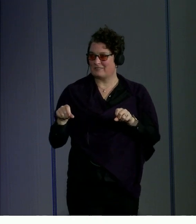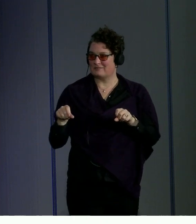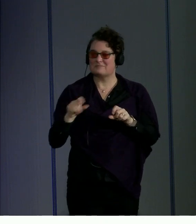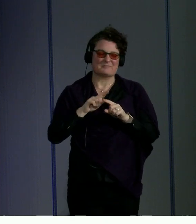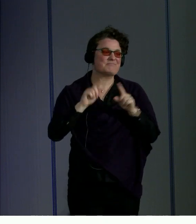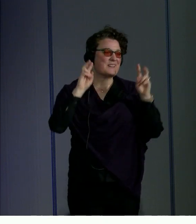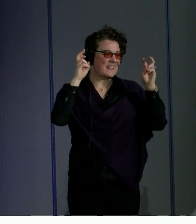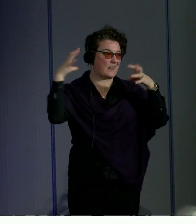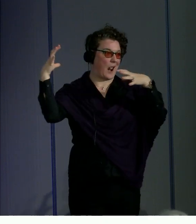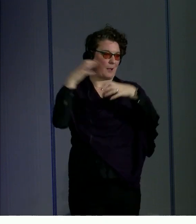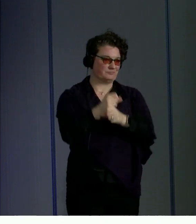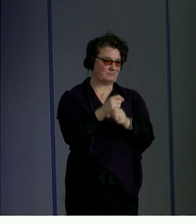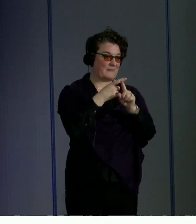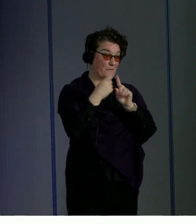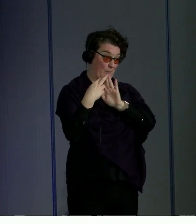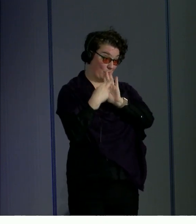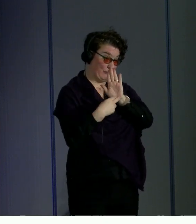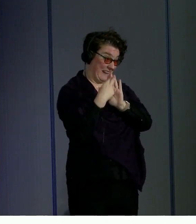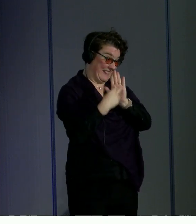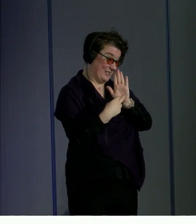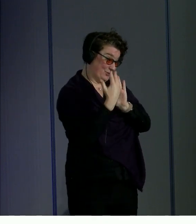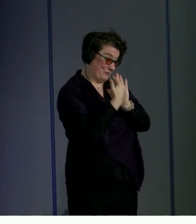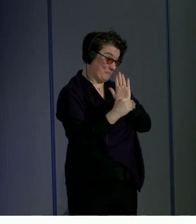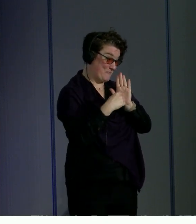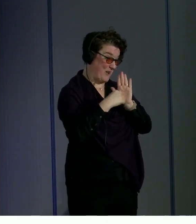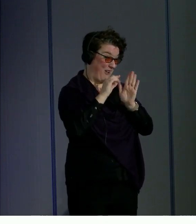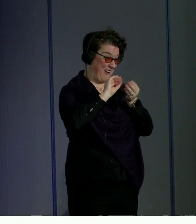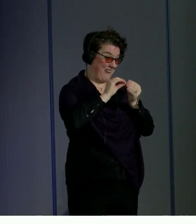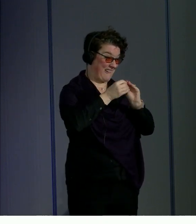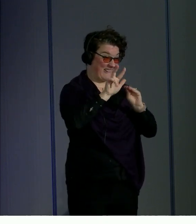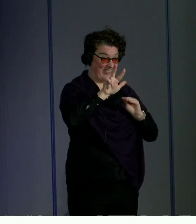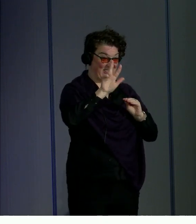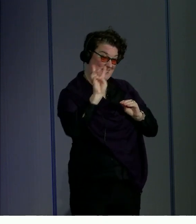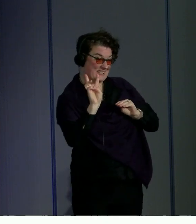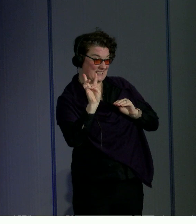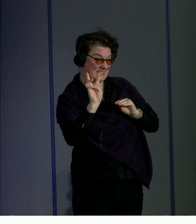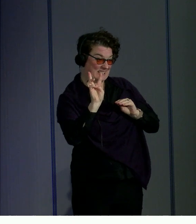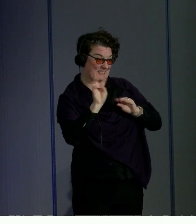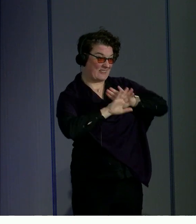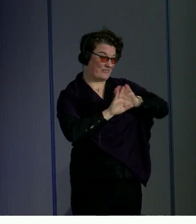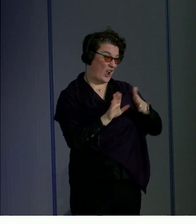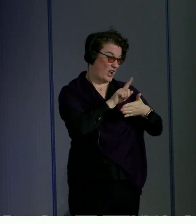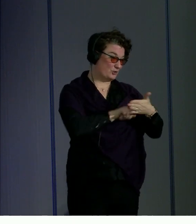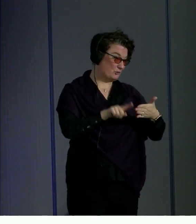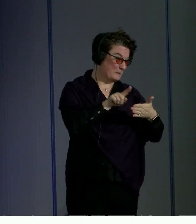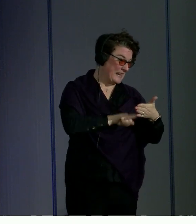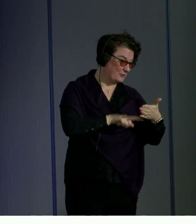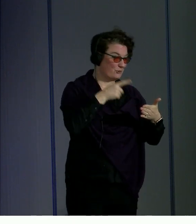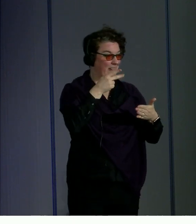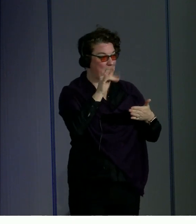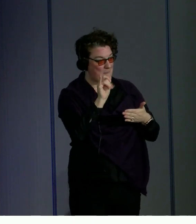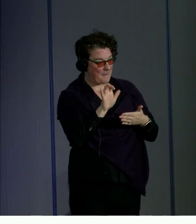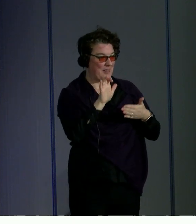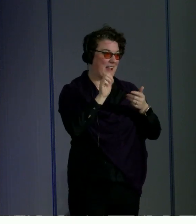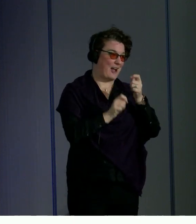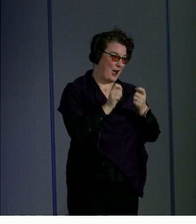the regulations part 36 on non-discrimination and public accommodation within commercial